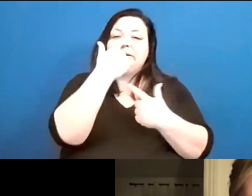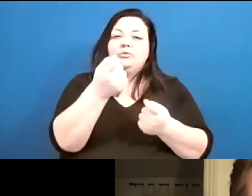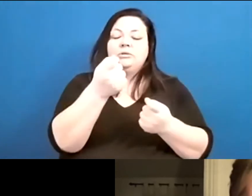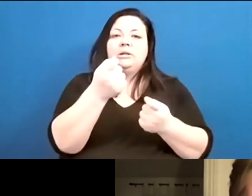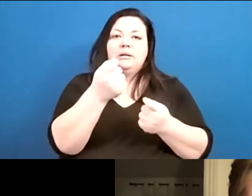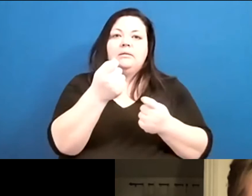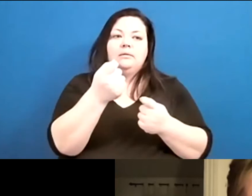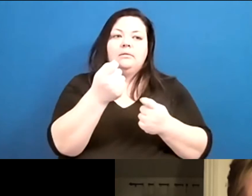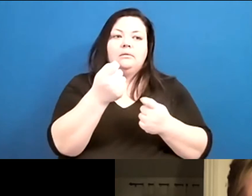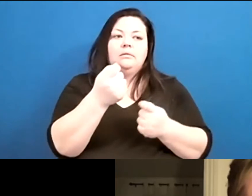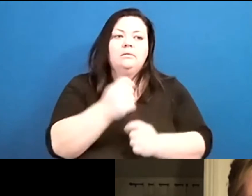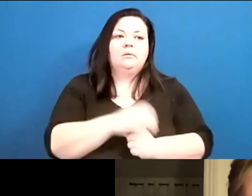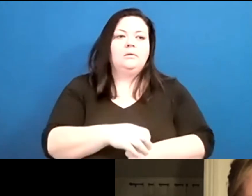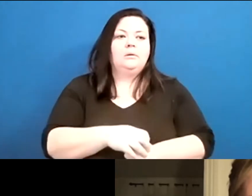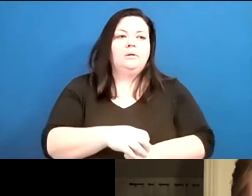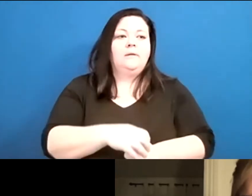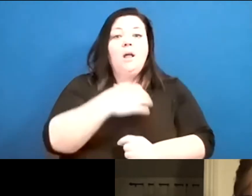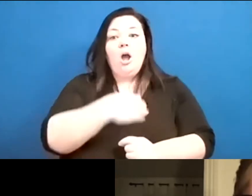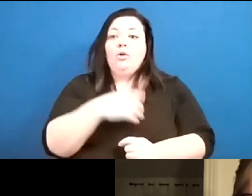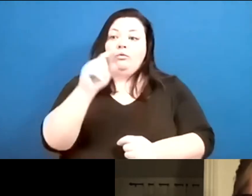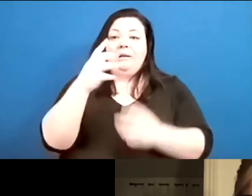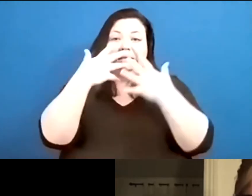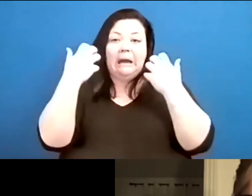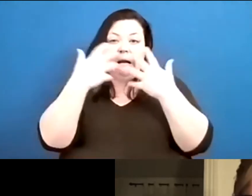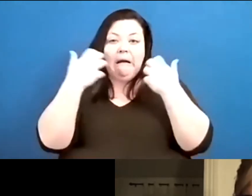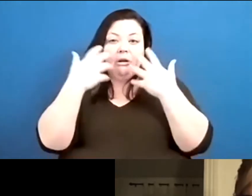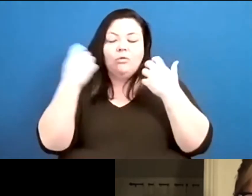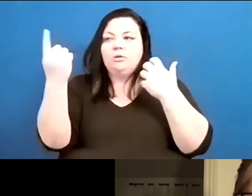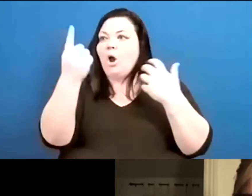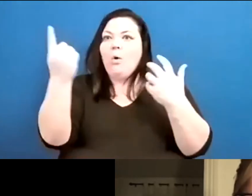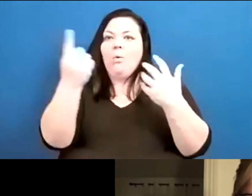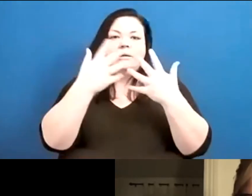there's the hungry tiger who is always hungry and he's never full because he